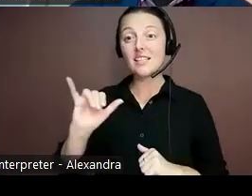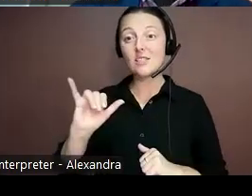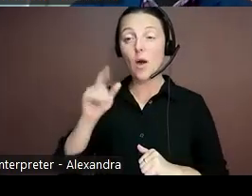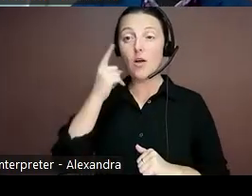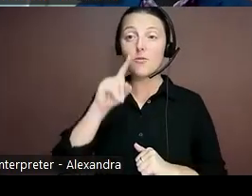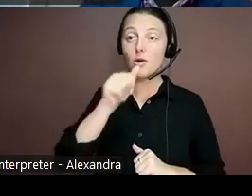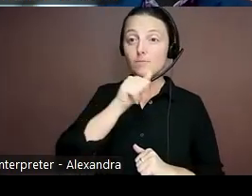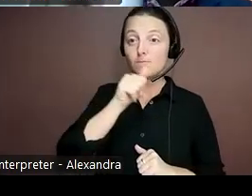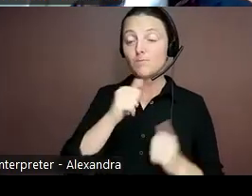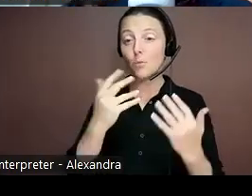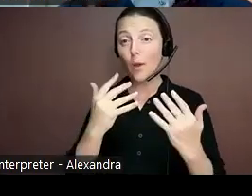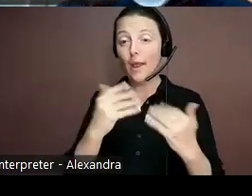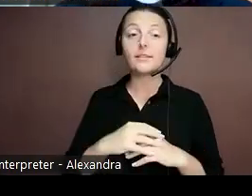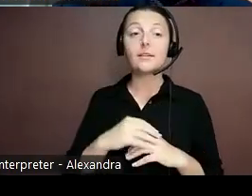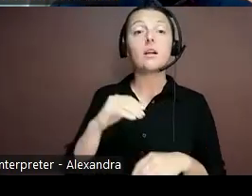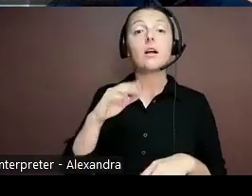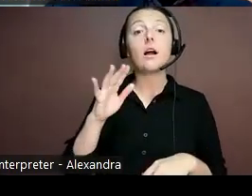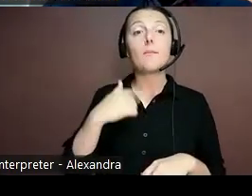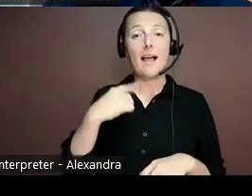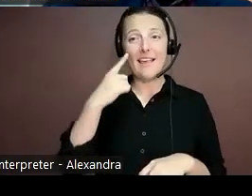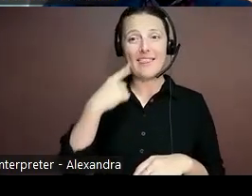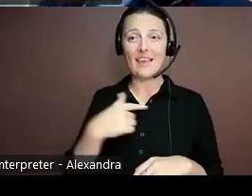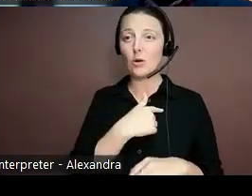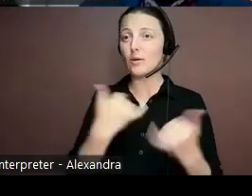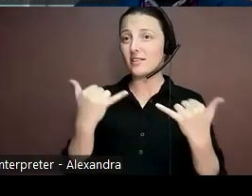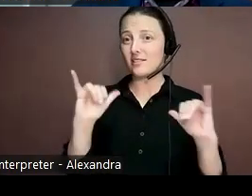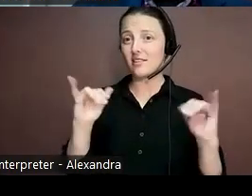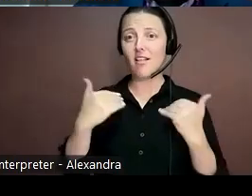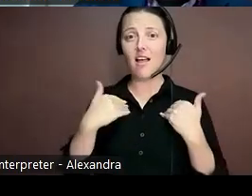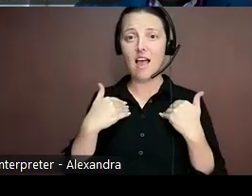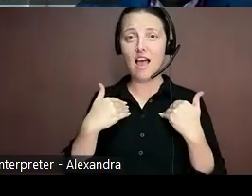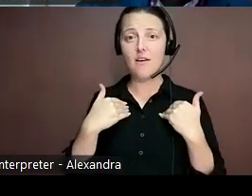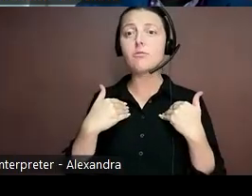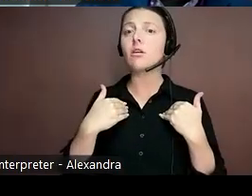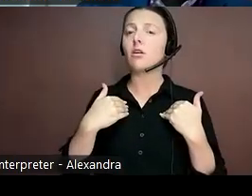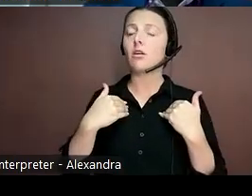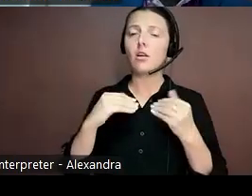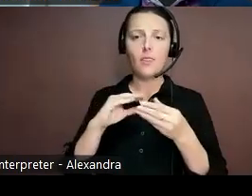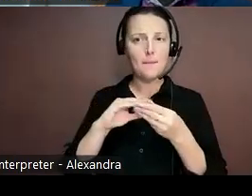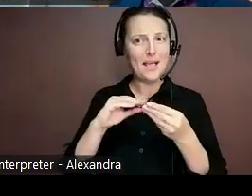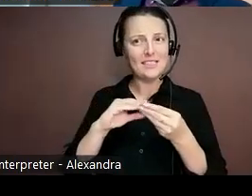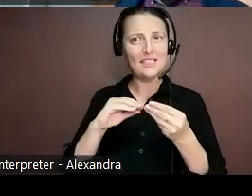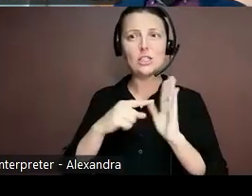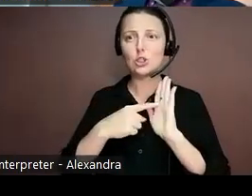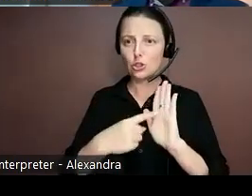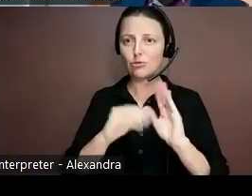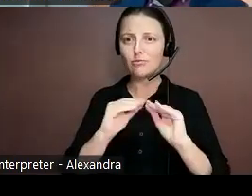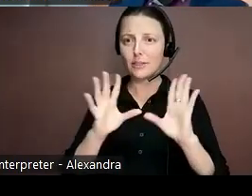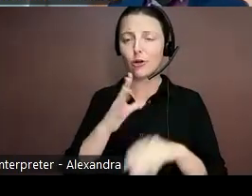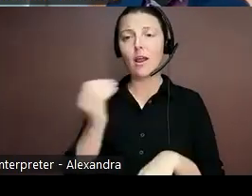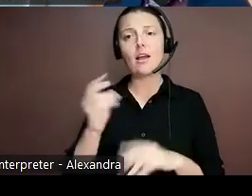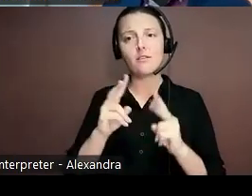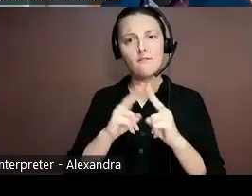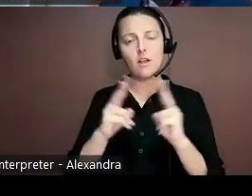um, I think we still um, uh, got the the message. and also uh very remarkable what you and your team